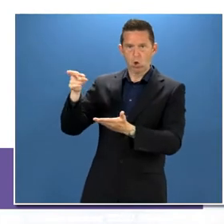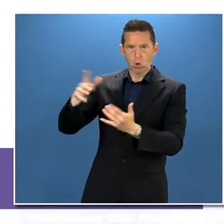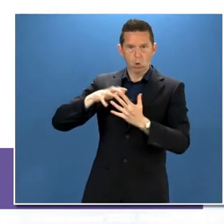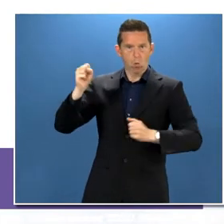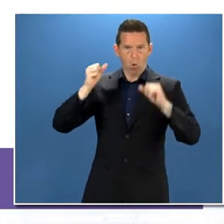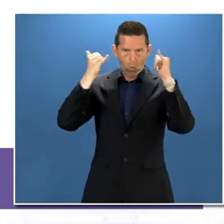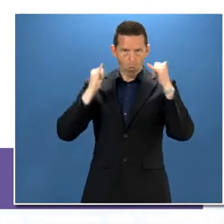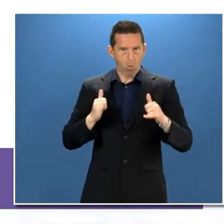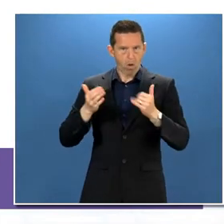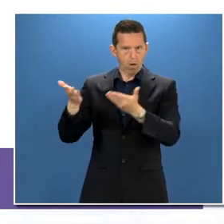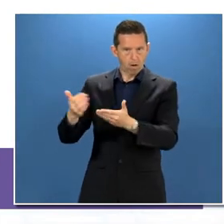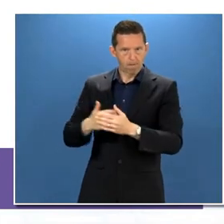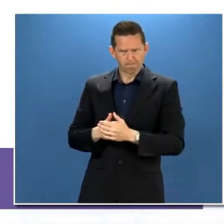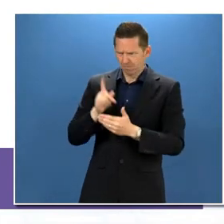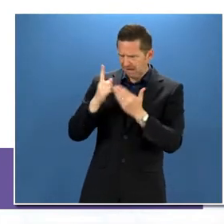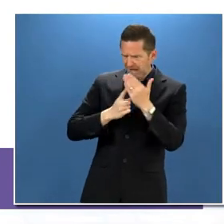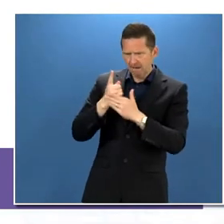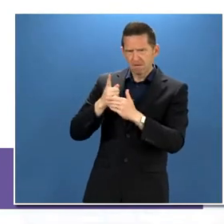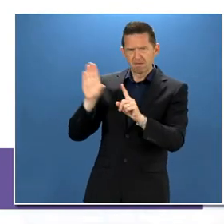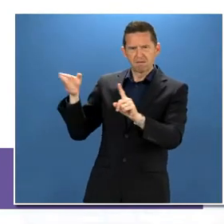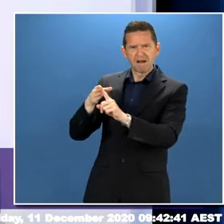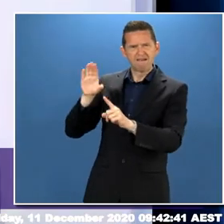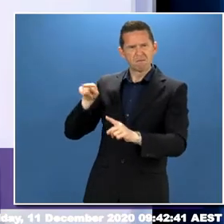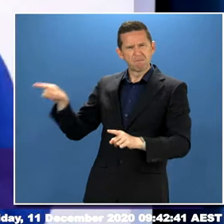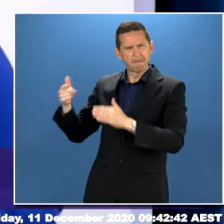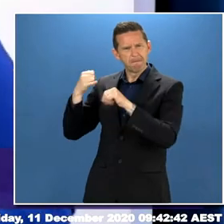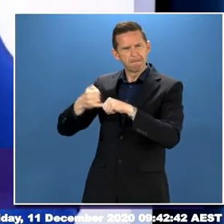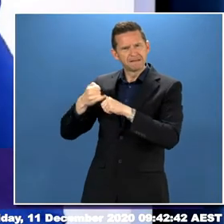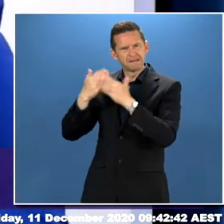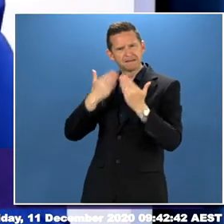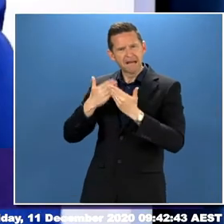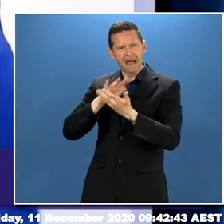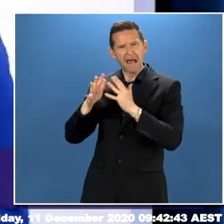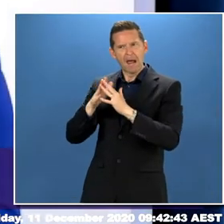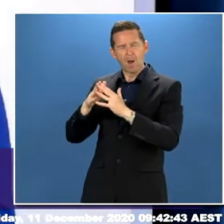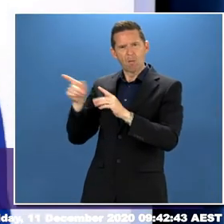So what happened with medicine and how did you come to the journey of the law?